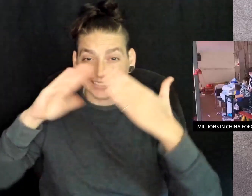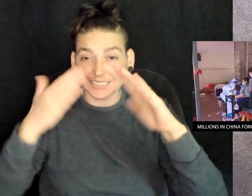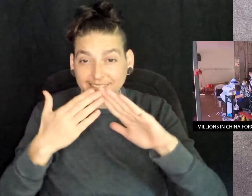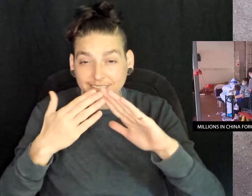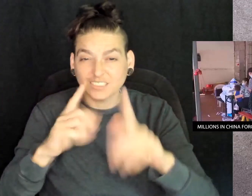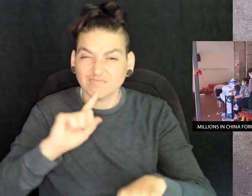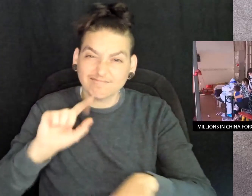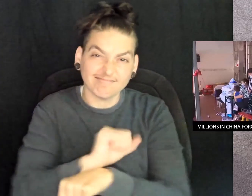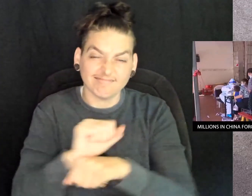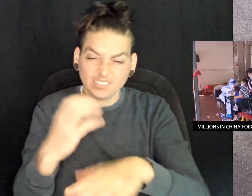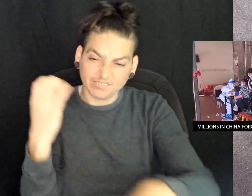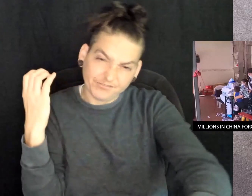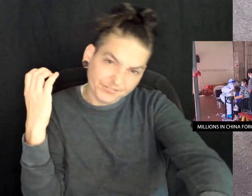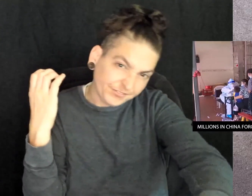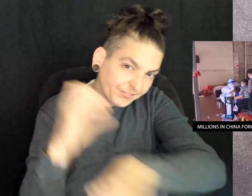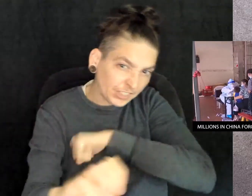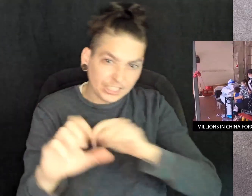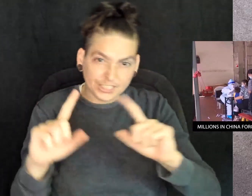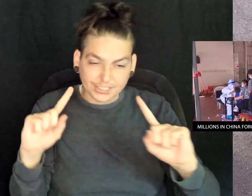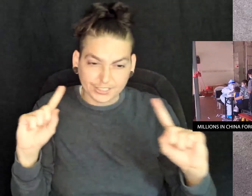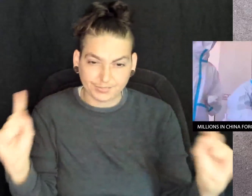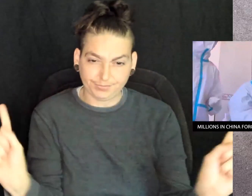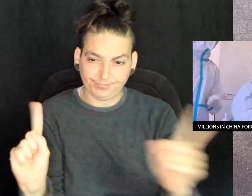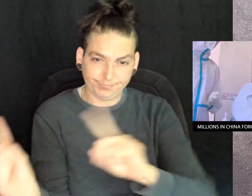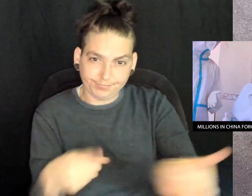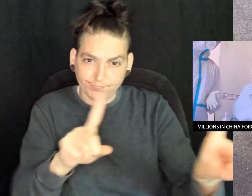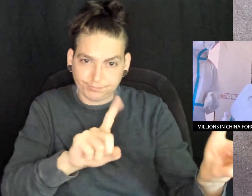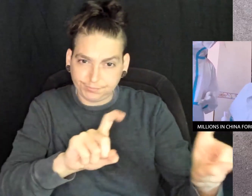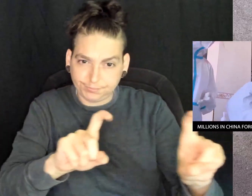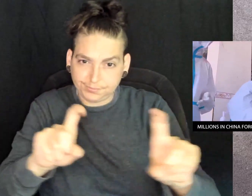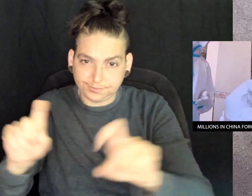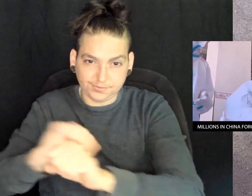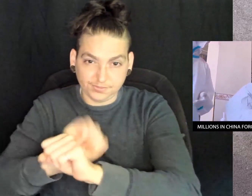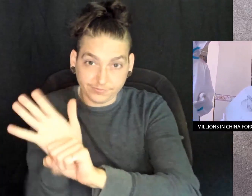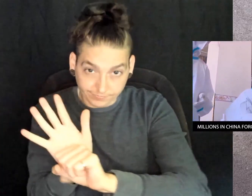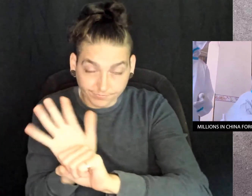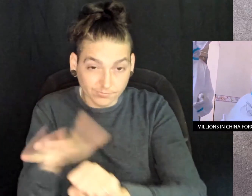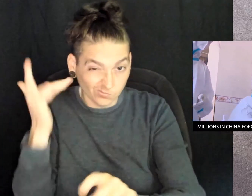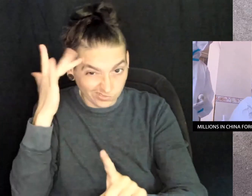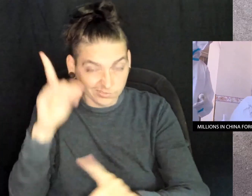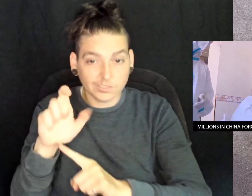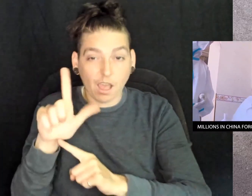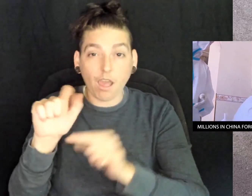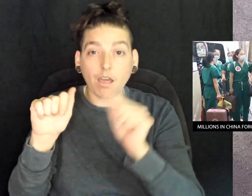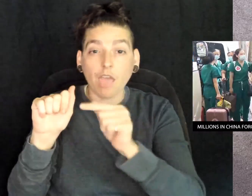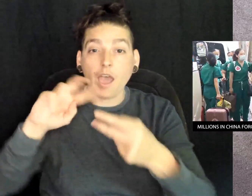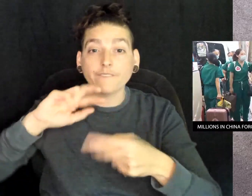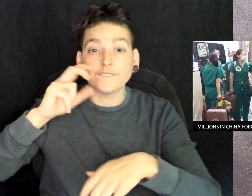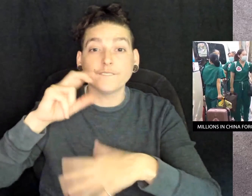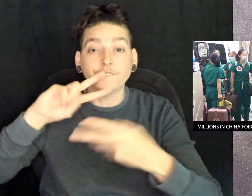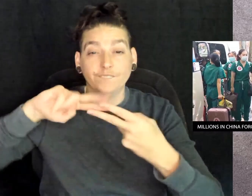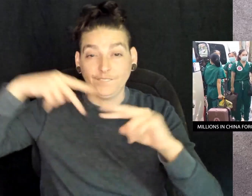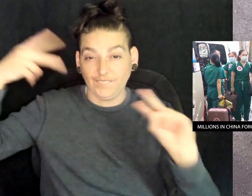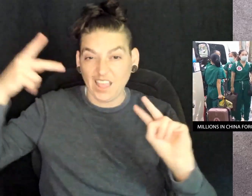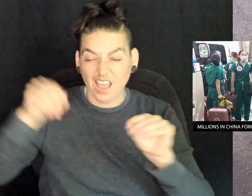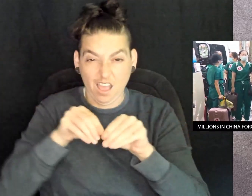starting today Tuesday more than 8 million people across two Chinese cities were forced to